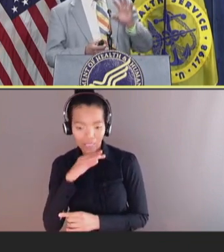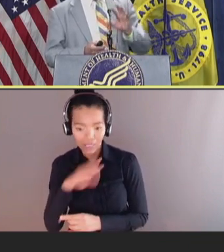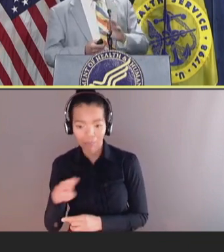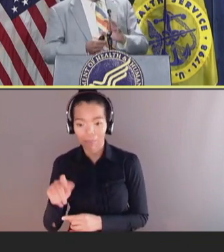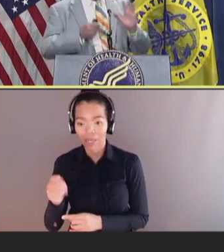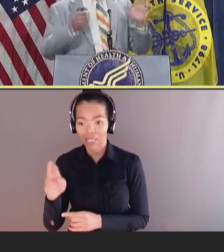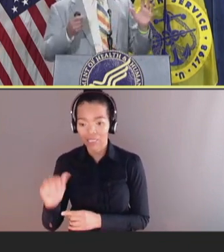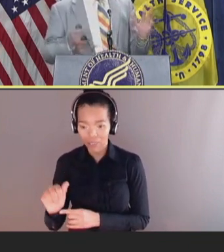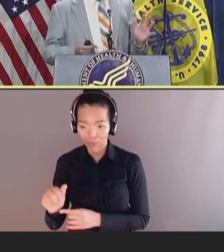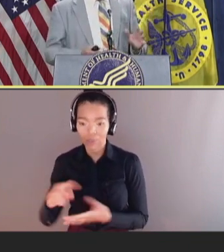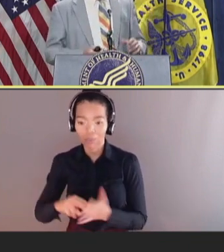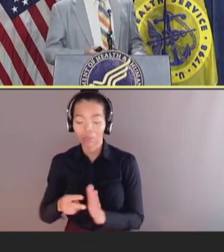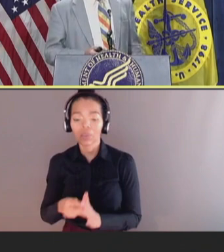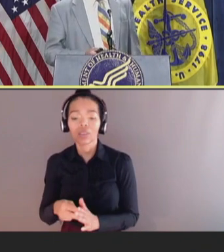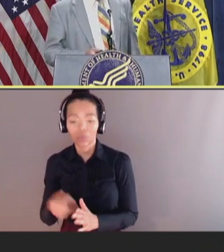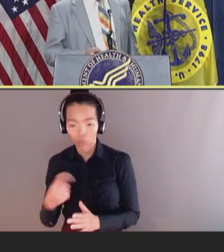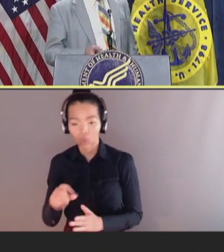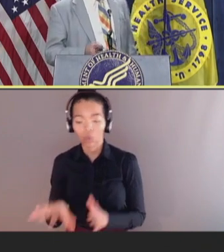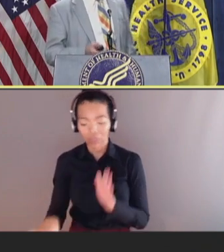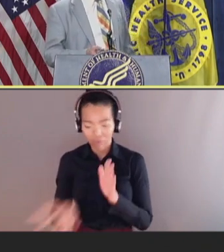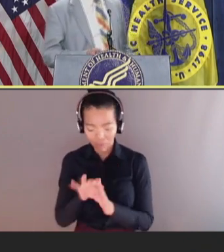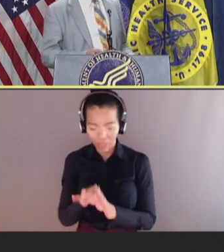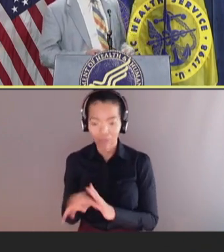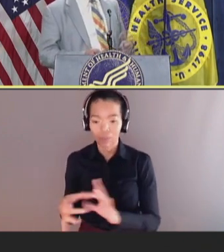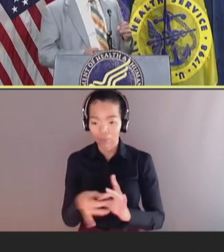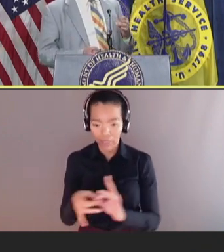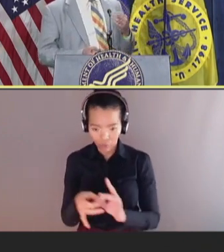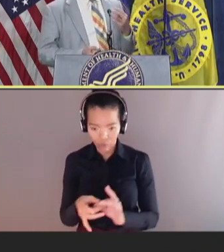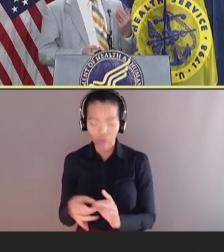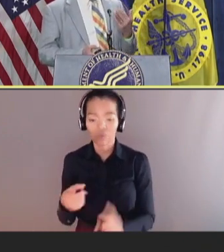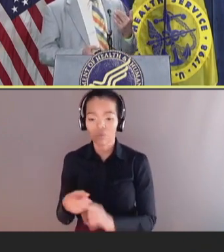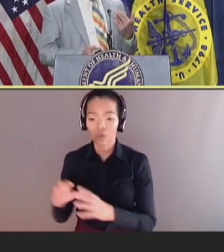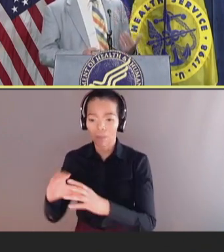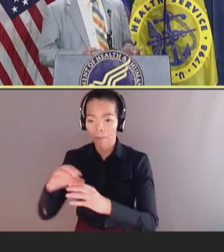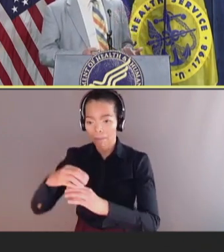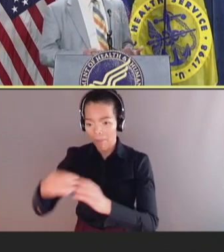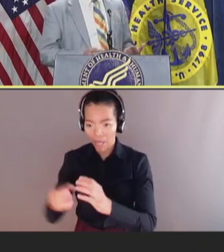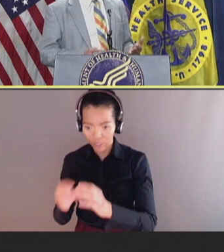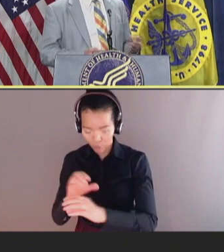or the biologically active part of the molecule that's in a synthetic form